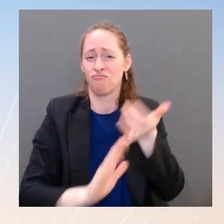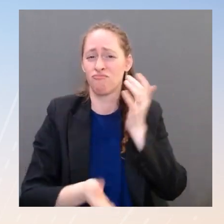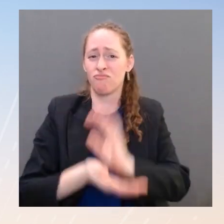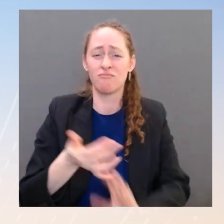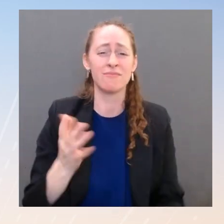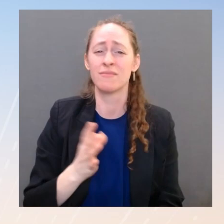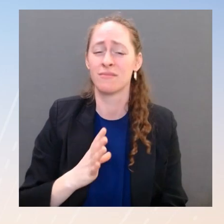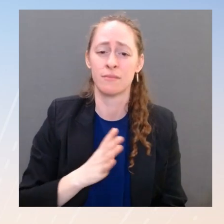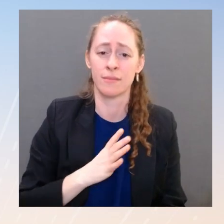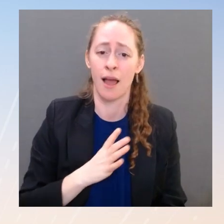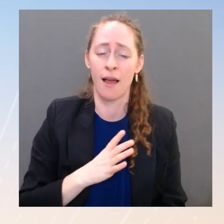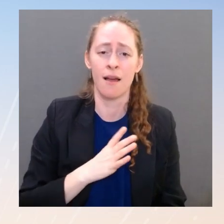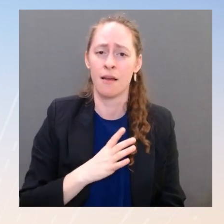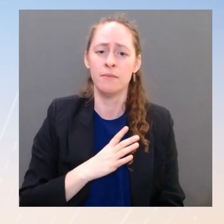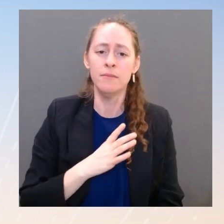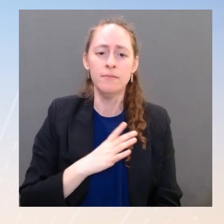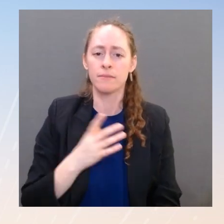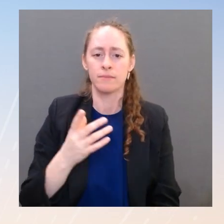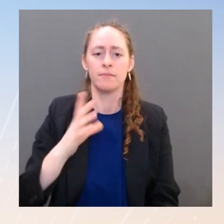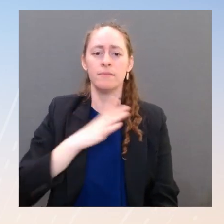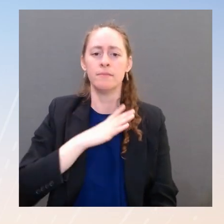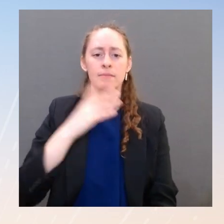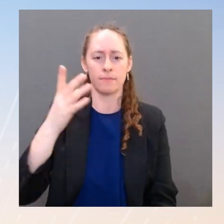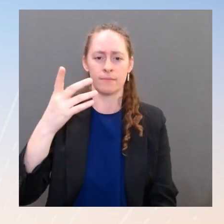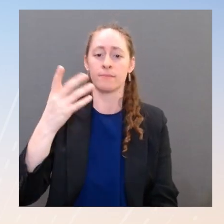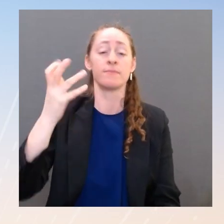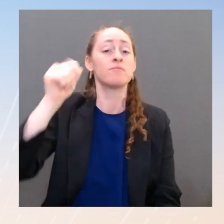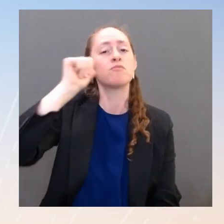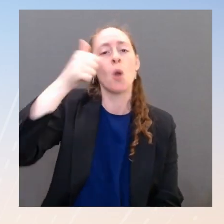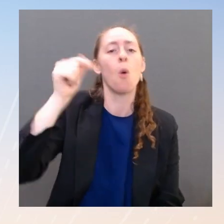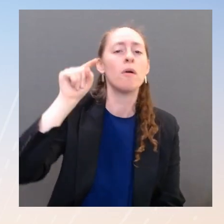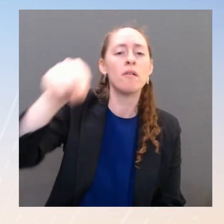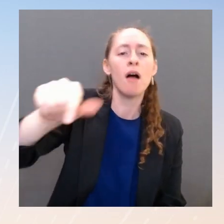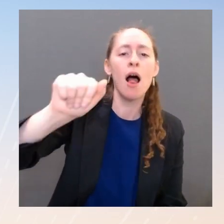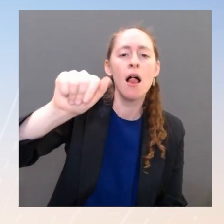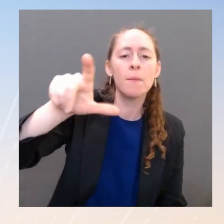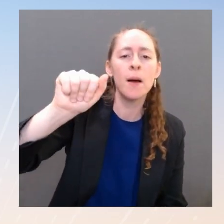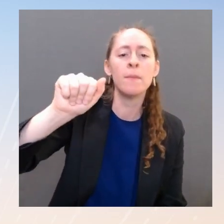for the urgency of moving the Ukrainian -- the money for the Ukrainians forward,